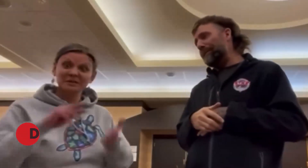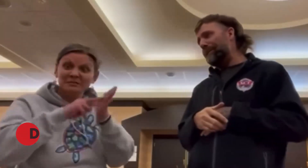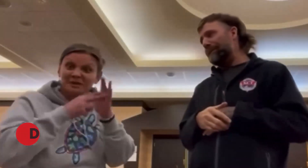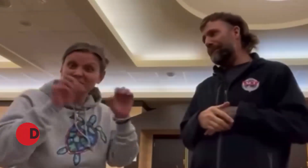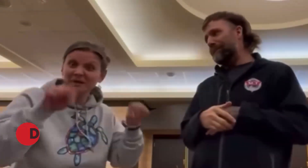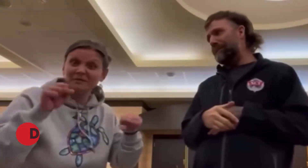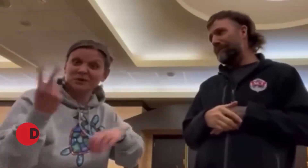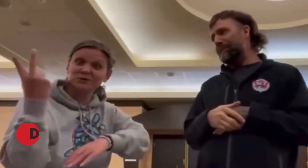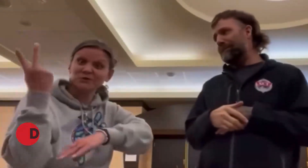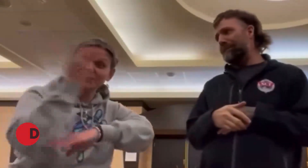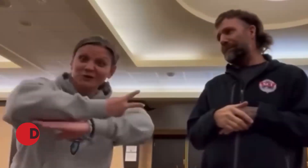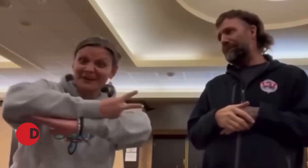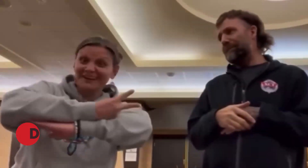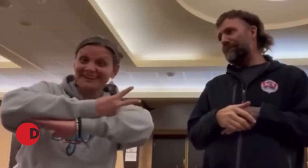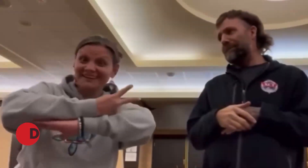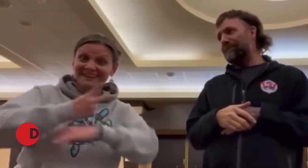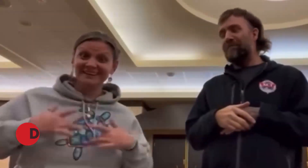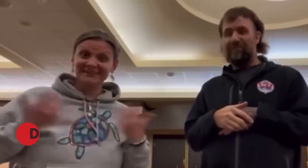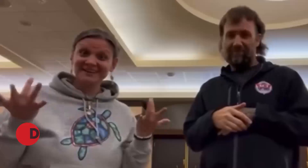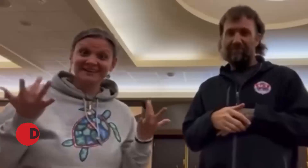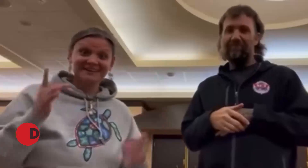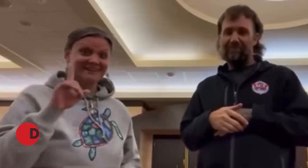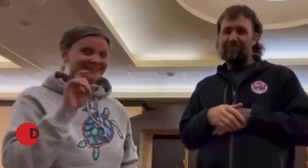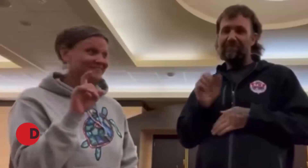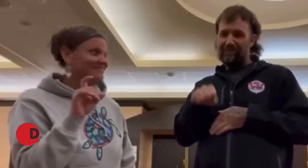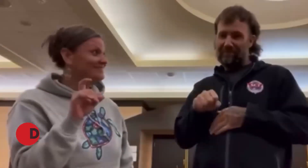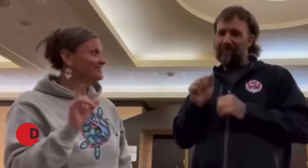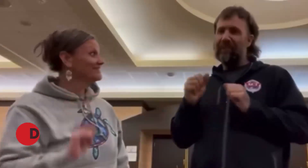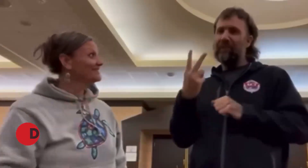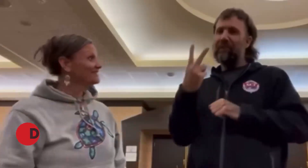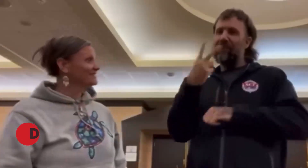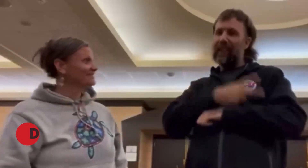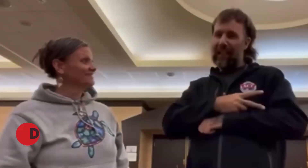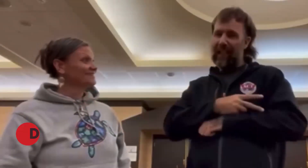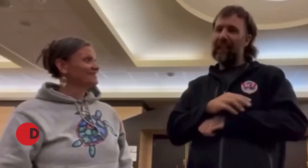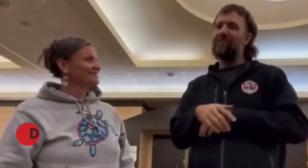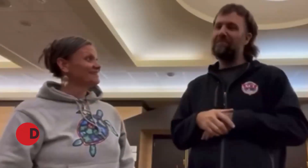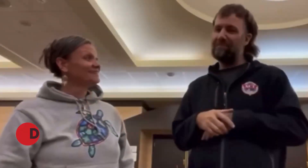You mean it may become a two-day event? Yes, it may be possible.